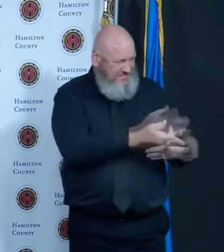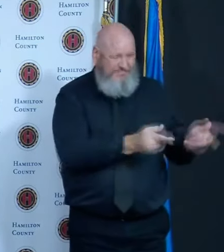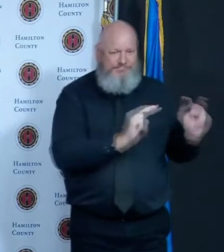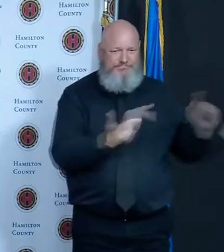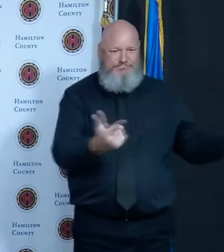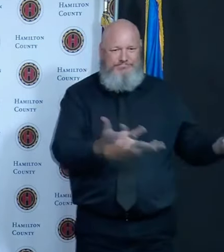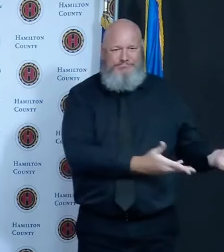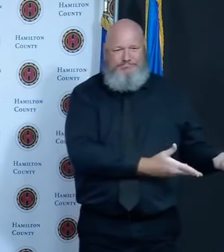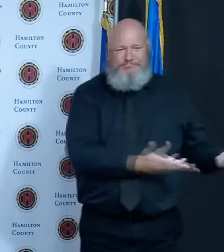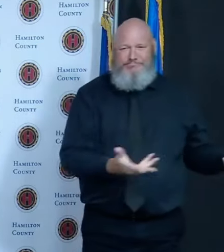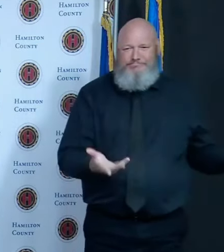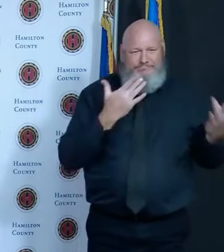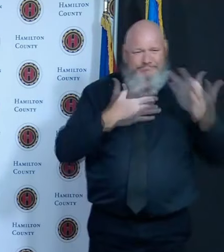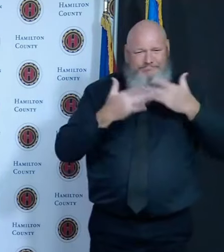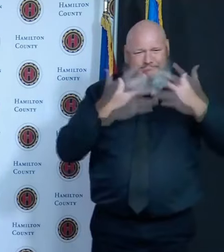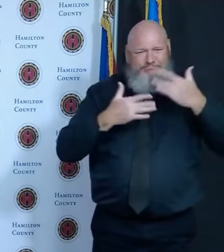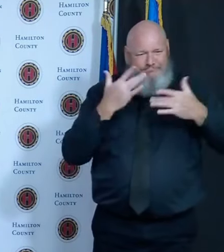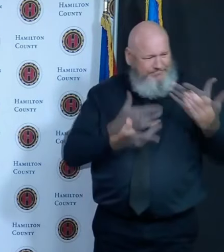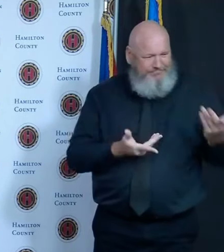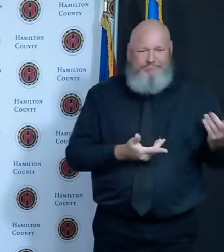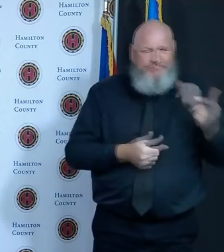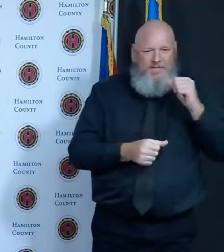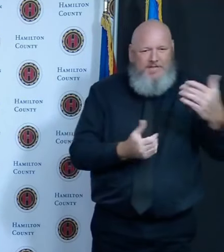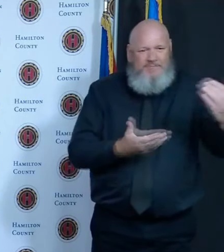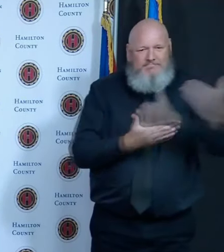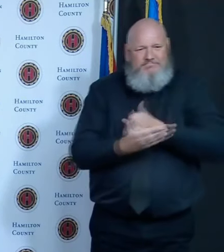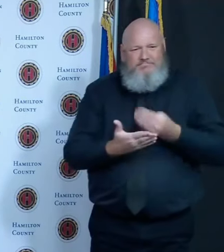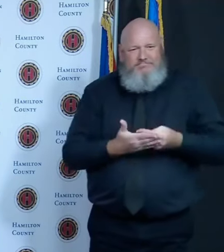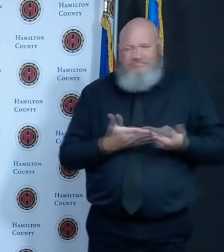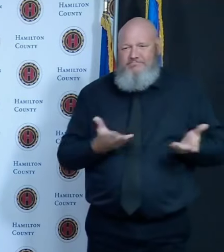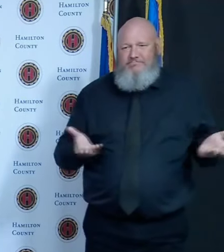me just weigh in here is because all along we have been taking the advice